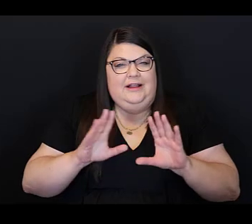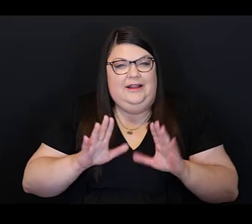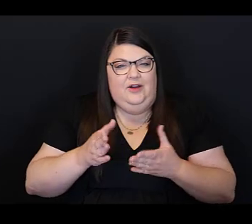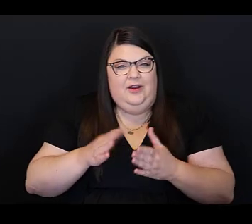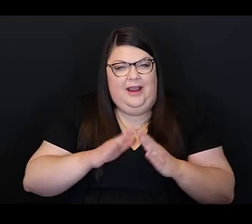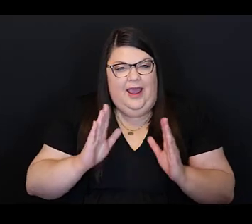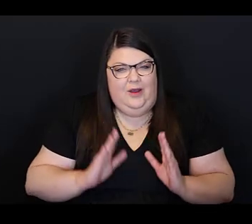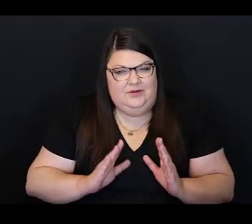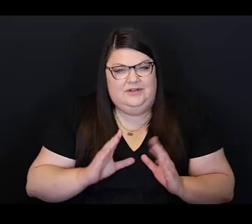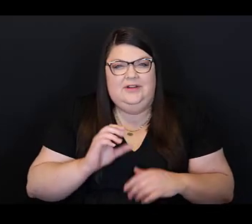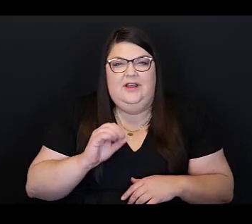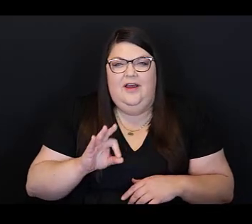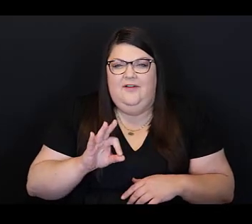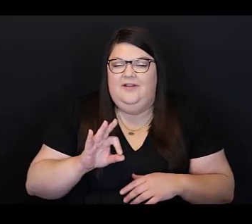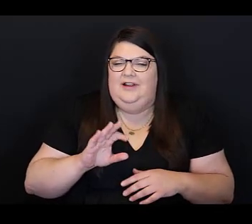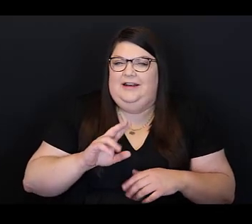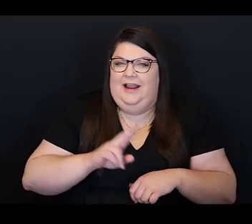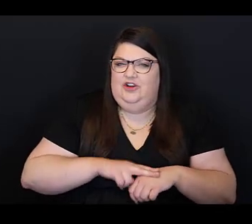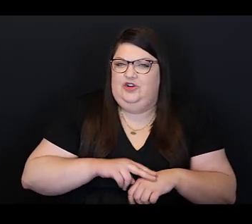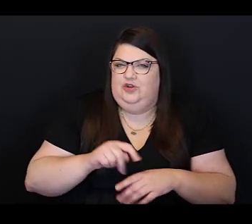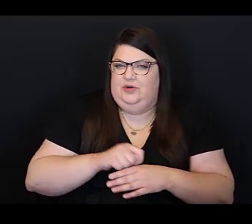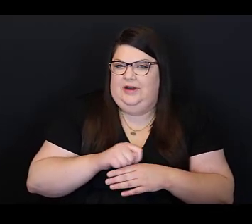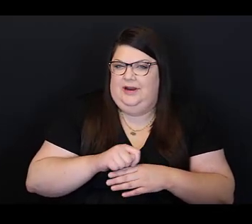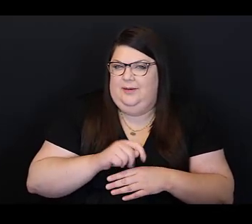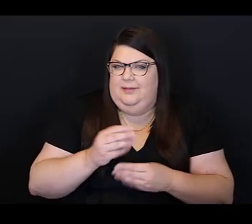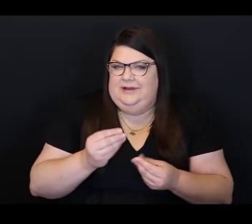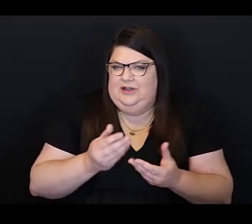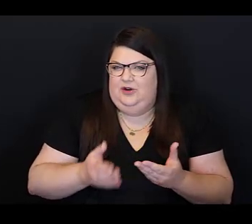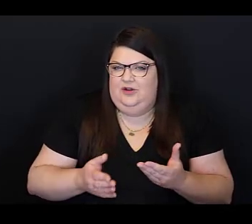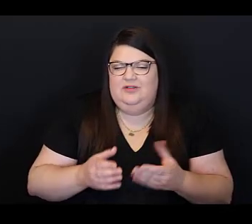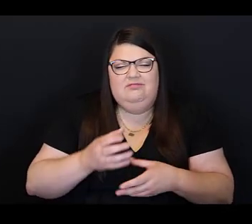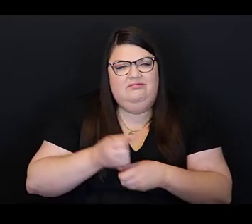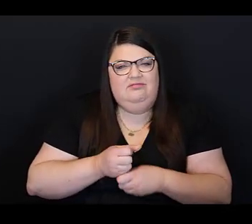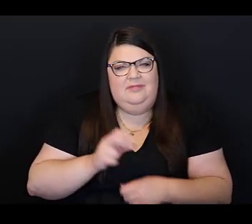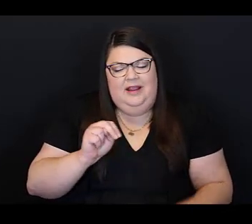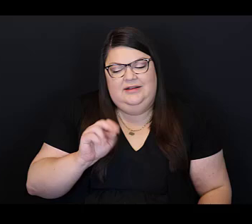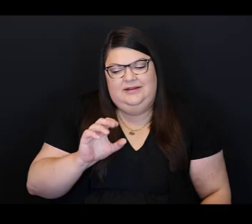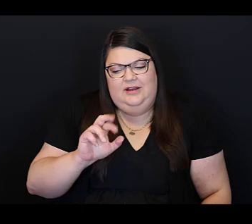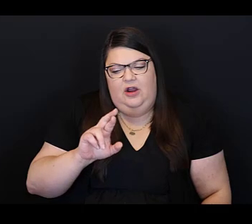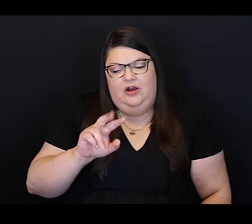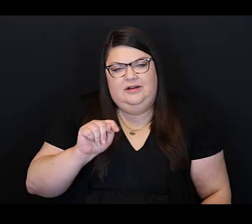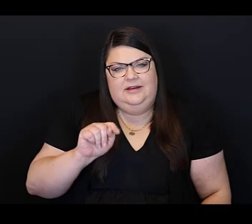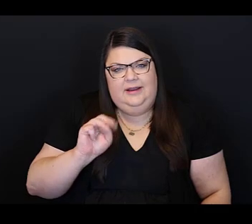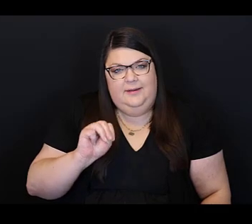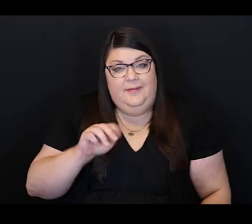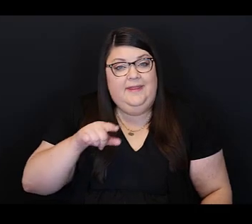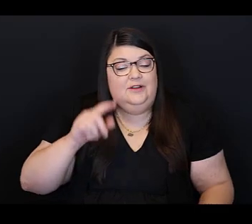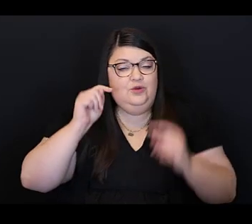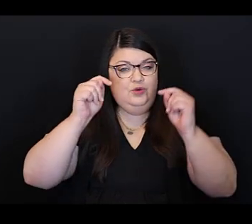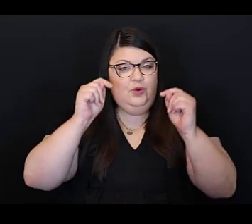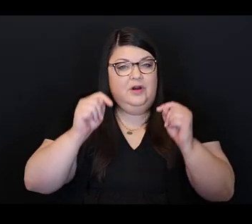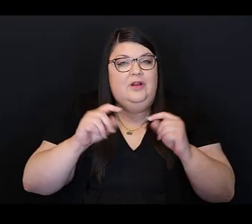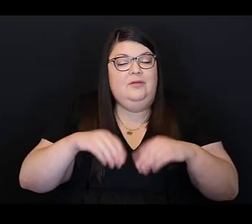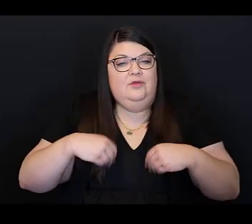Rehabilitation Training Materials also known as NCRTM. This tutorial provides step-by-step